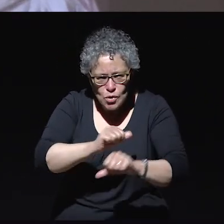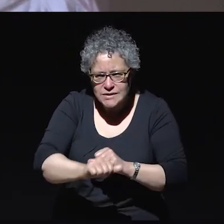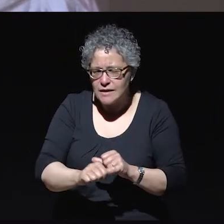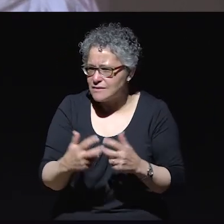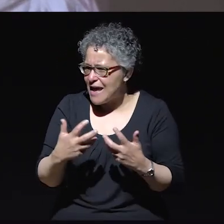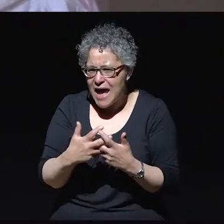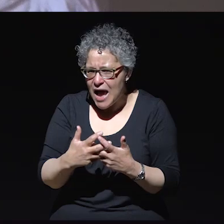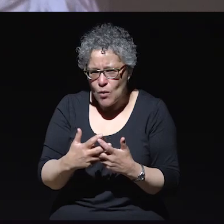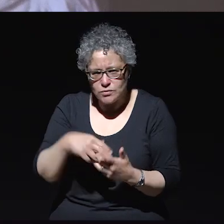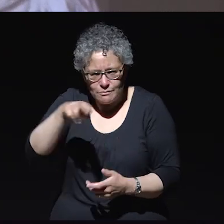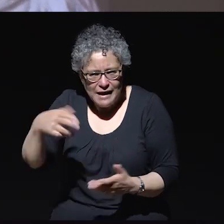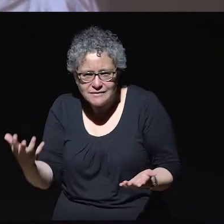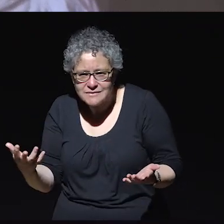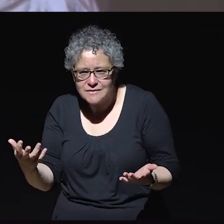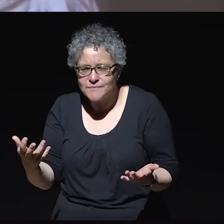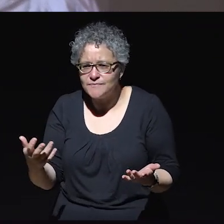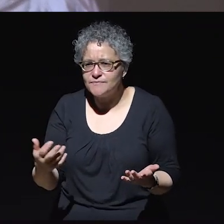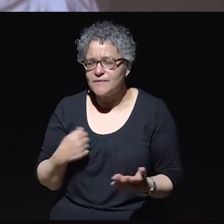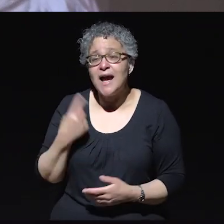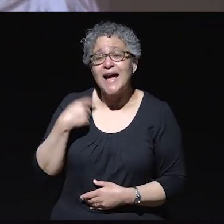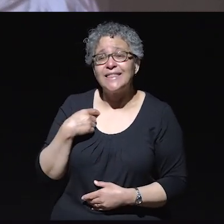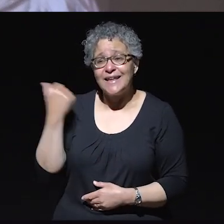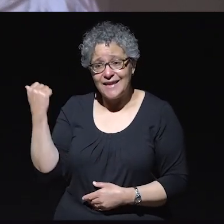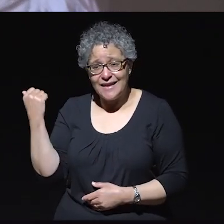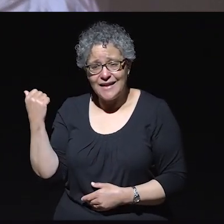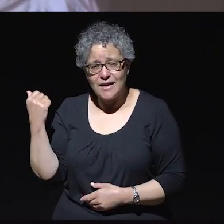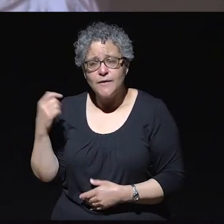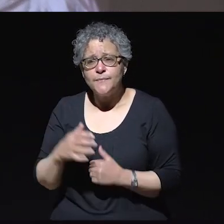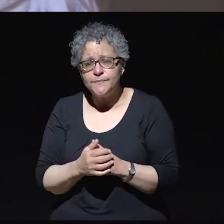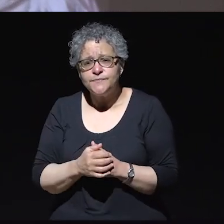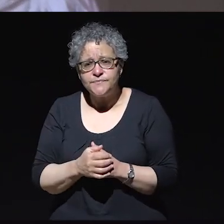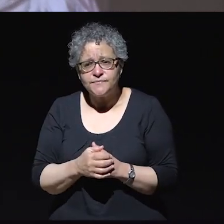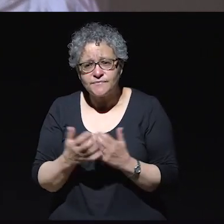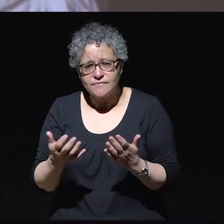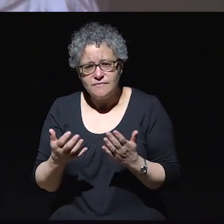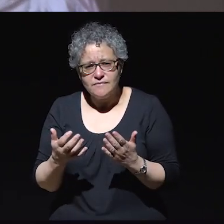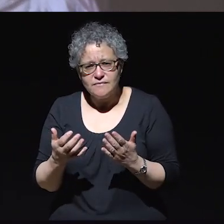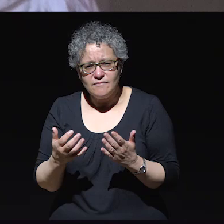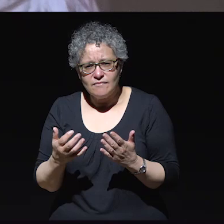What he's doing here, I think, is actually matching the bravura and sketchiness